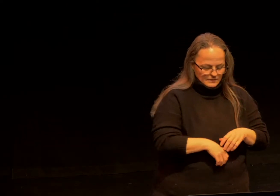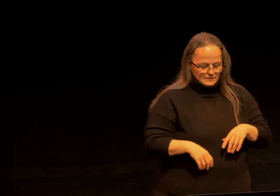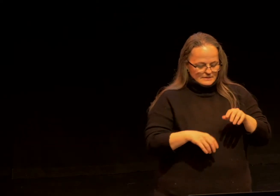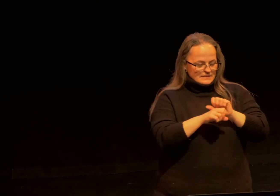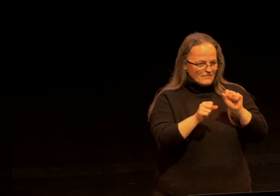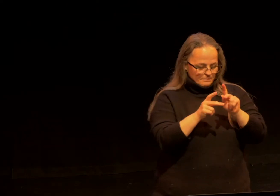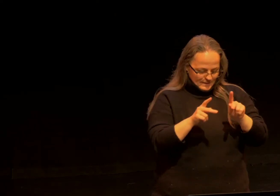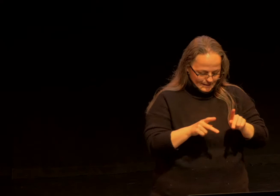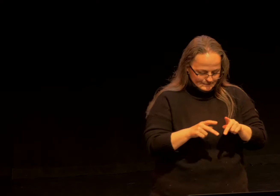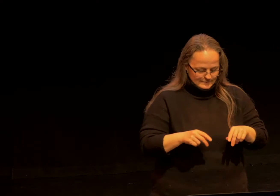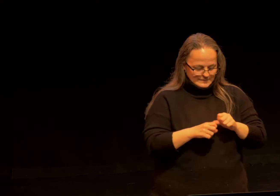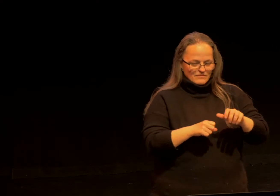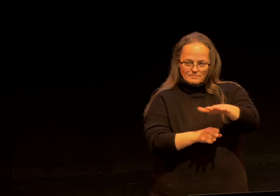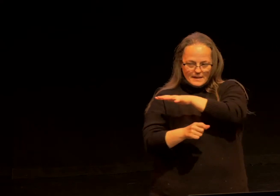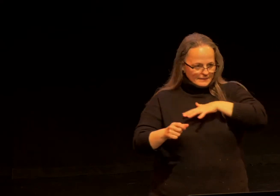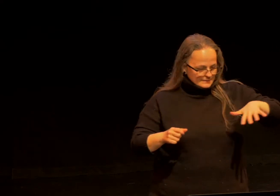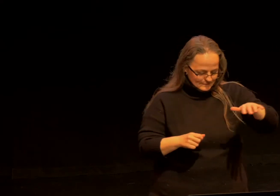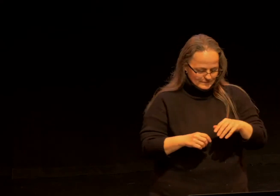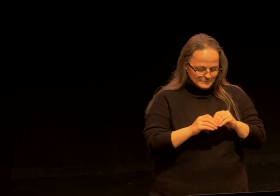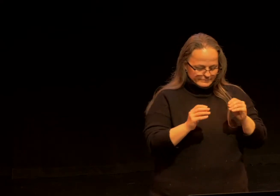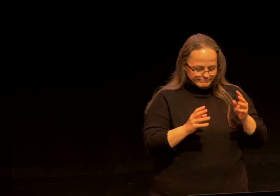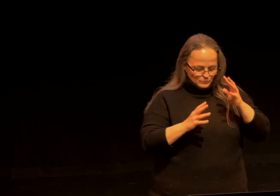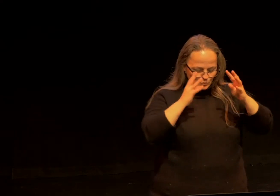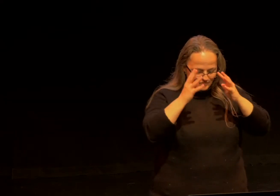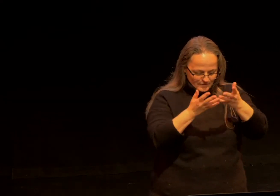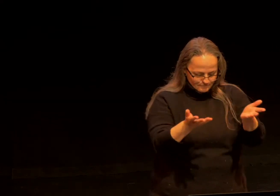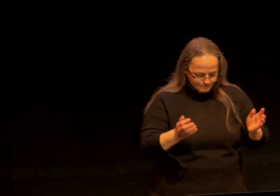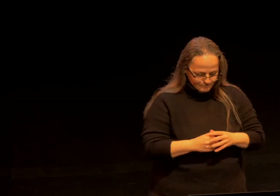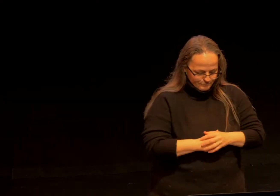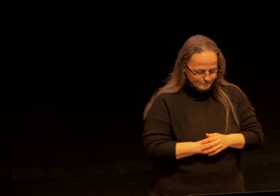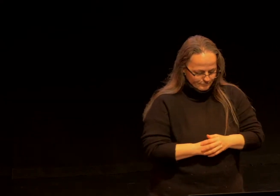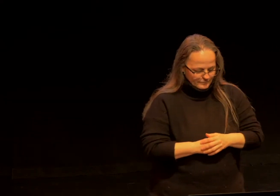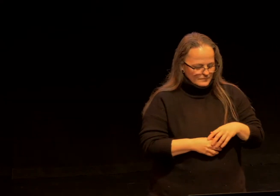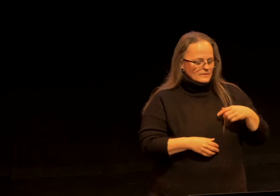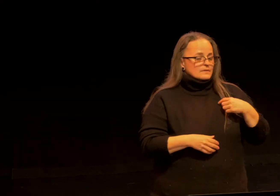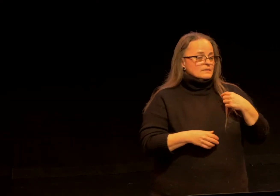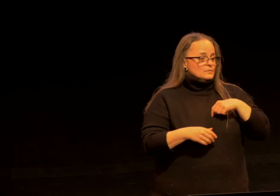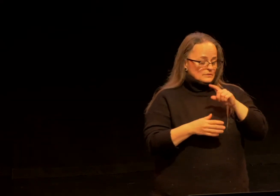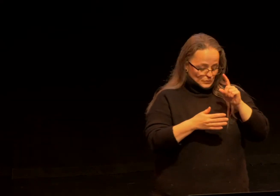we can get together, whether it's with work or having a safe place to